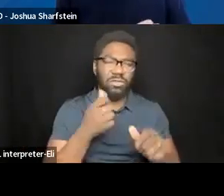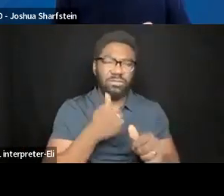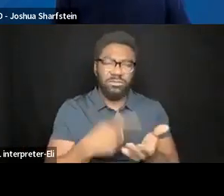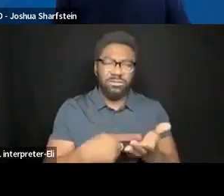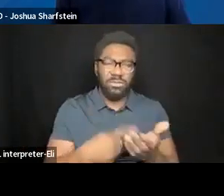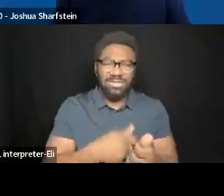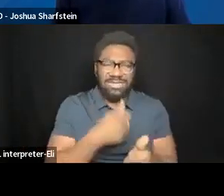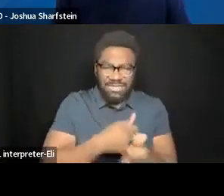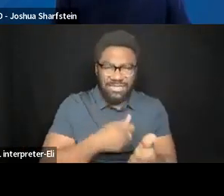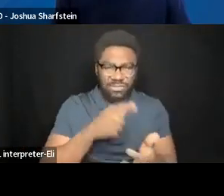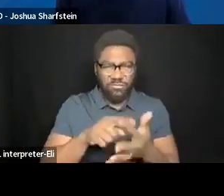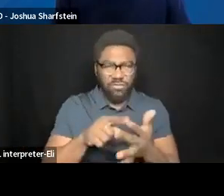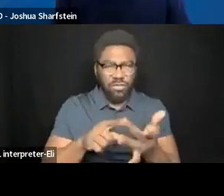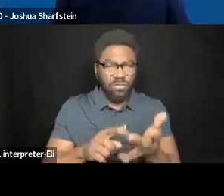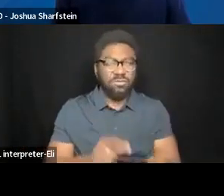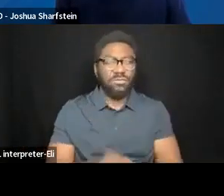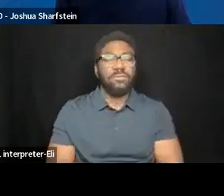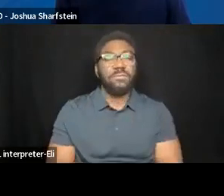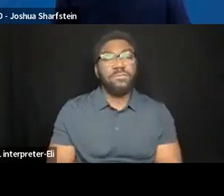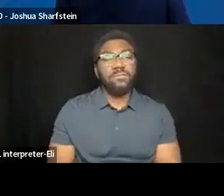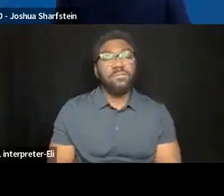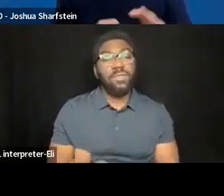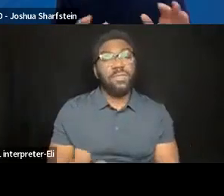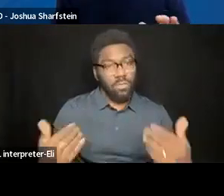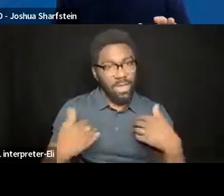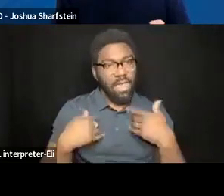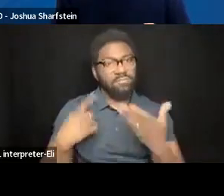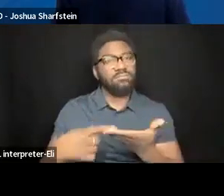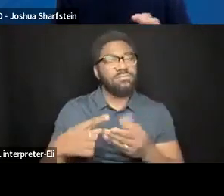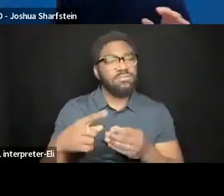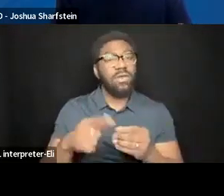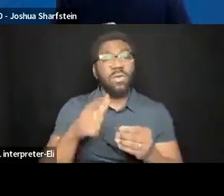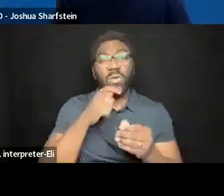of the senior laboratory leader, because it does say at the end of that recommendation, you know,